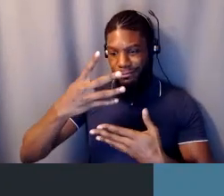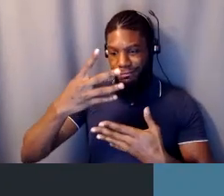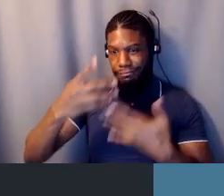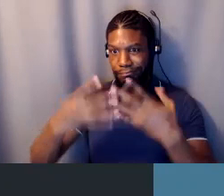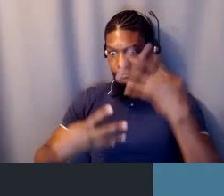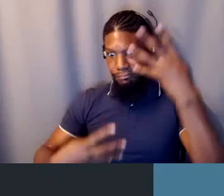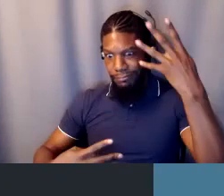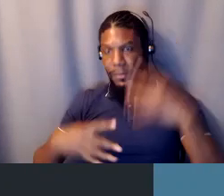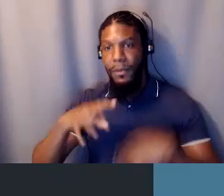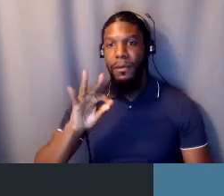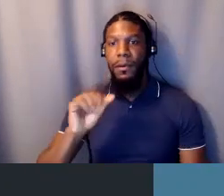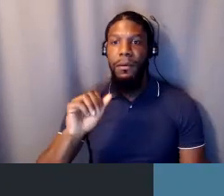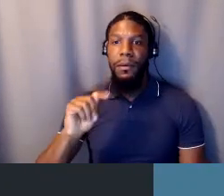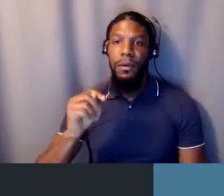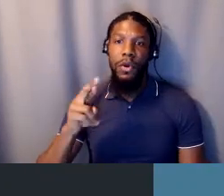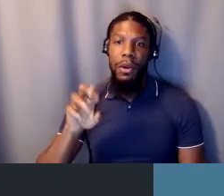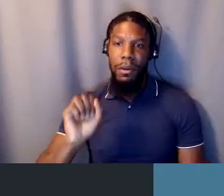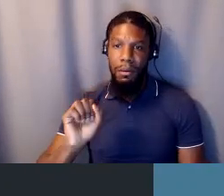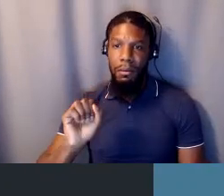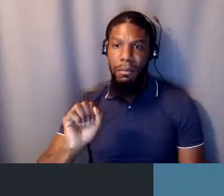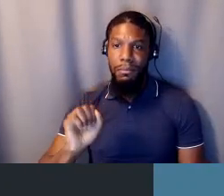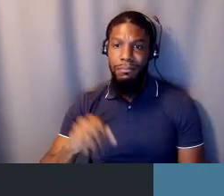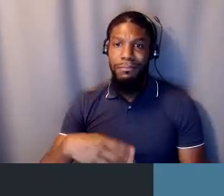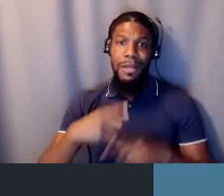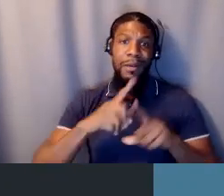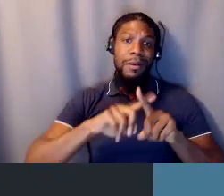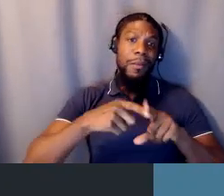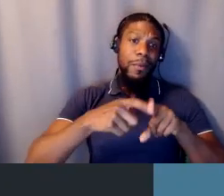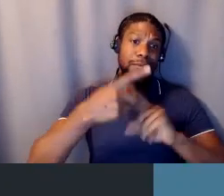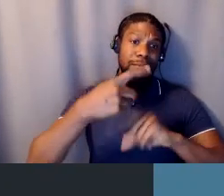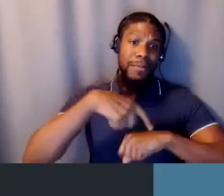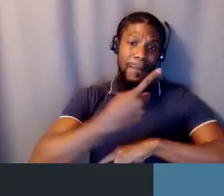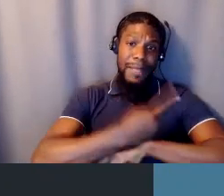and different people at different times of day, different times in their life, they have different thresholds